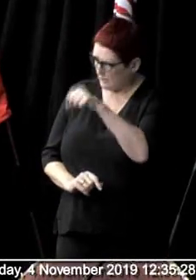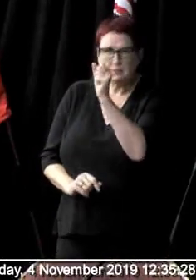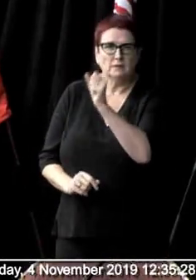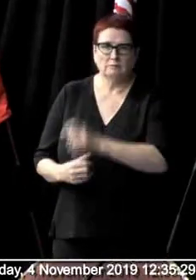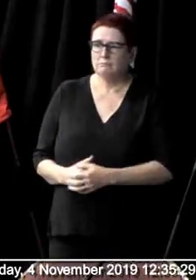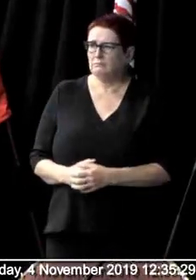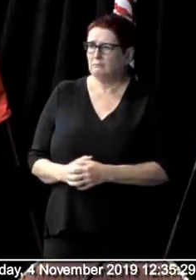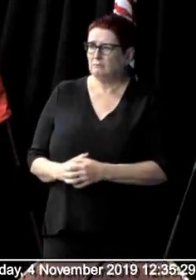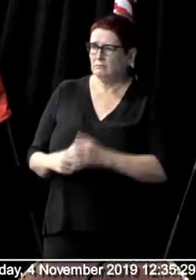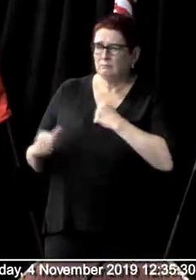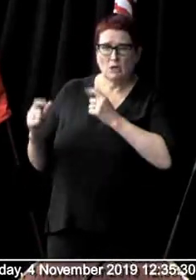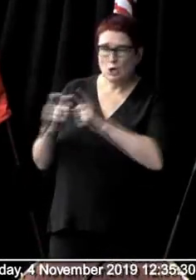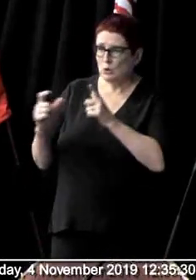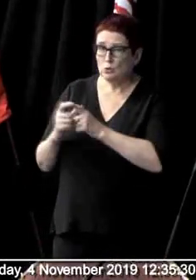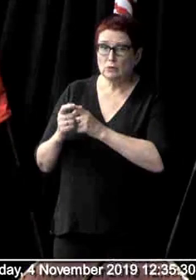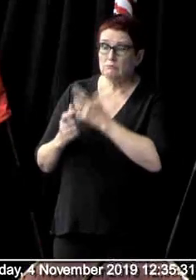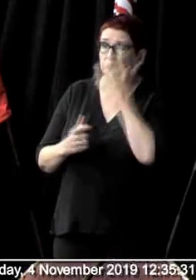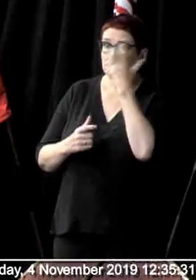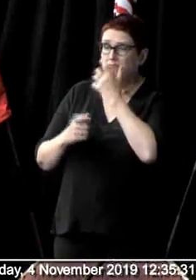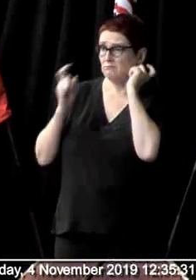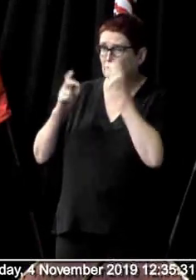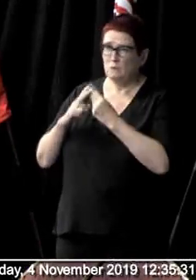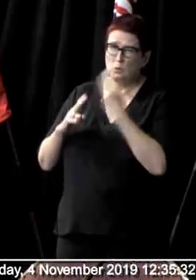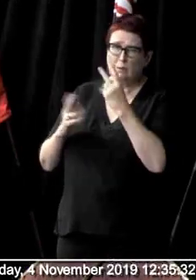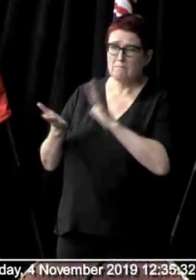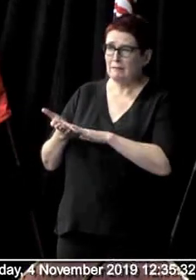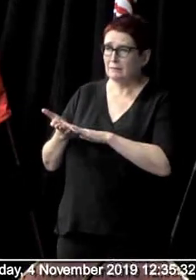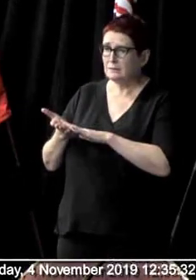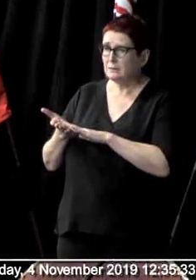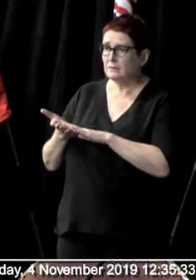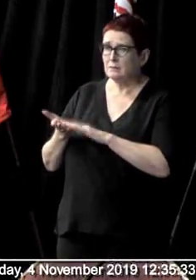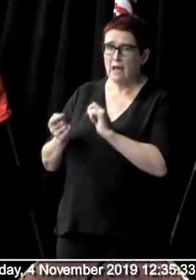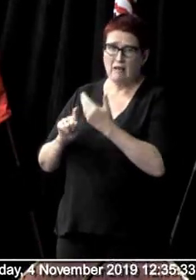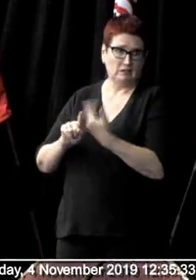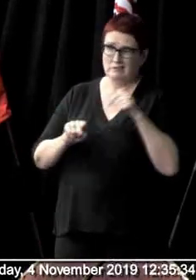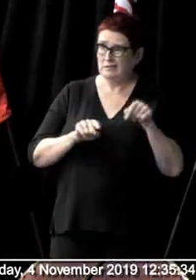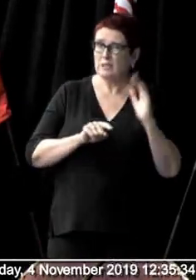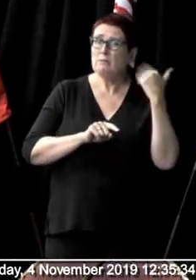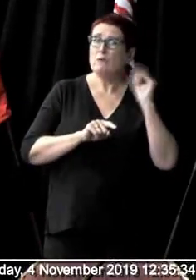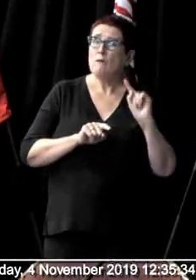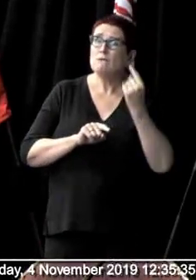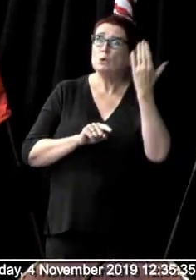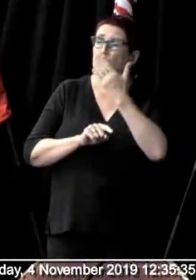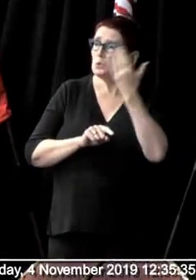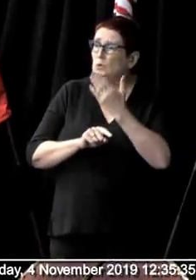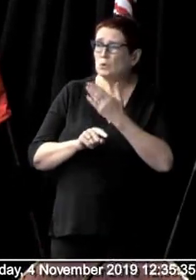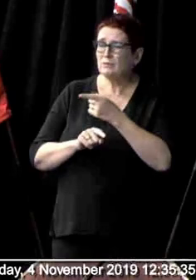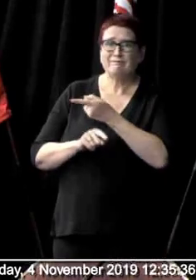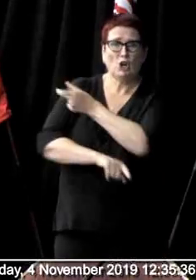She had severe anxiety for about 12 months after our previous school’s experience. She had no confidence.